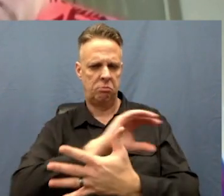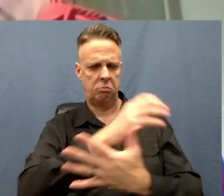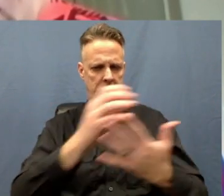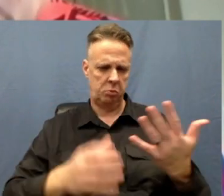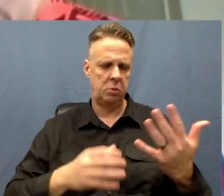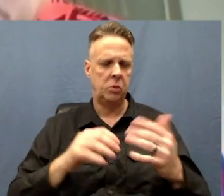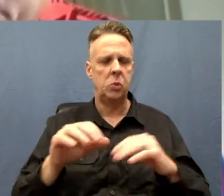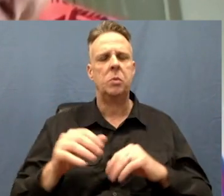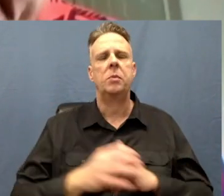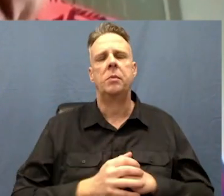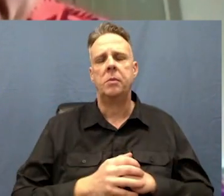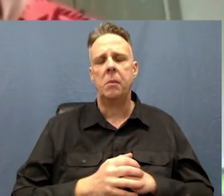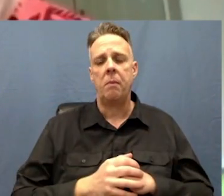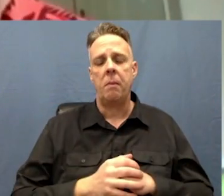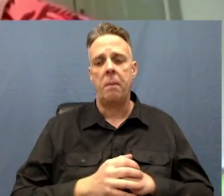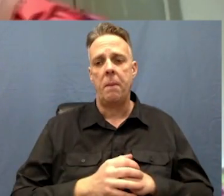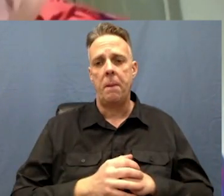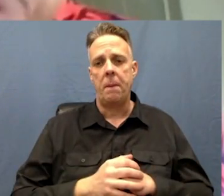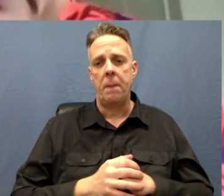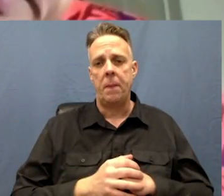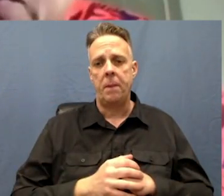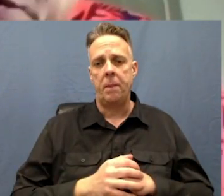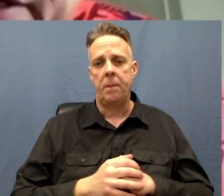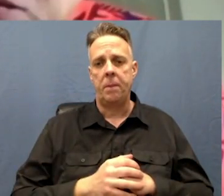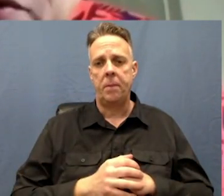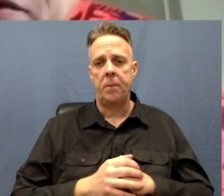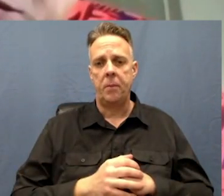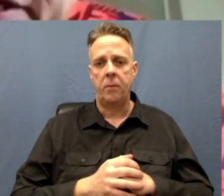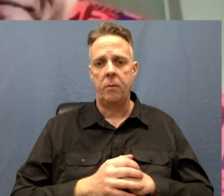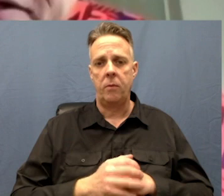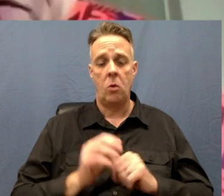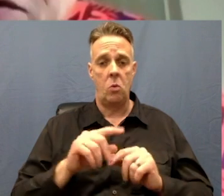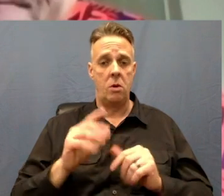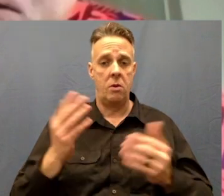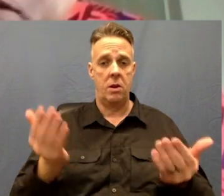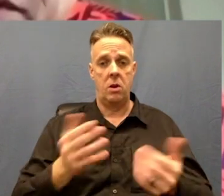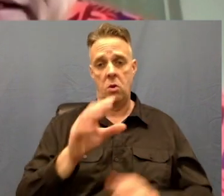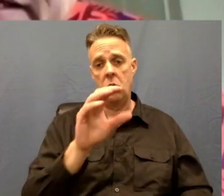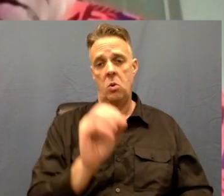THE COMMUNITIES, SO WITH THE OREGON WORKER RELIEF FUND, THIS IS SOMETHING THAT BENEFIT